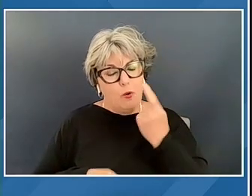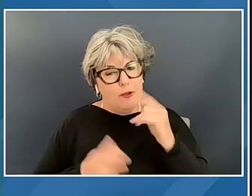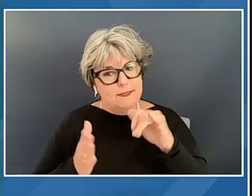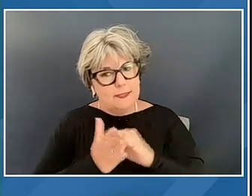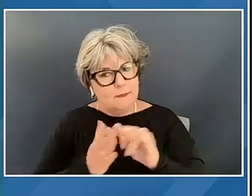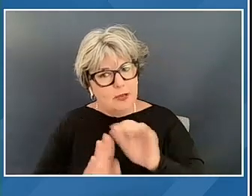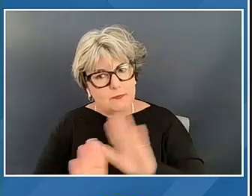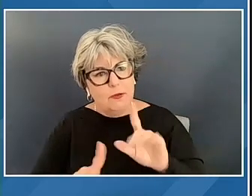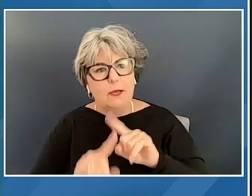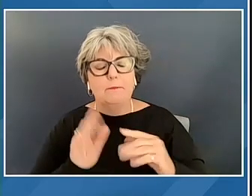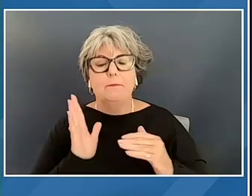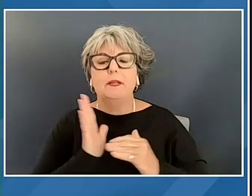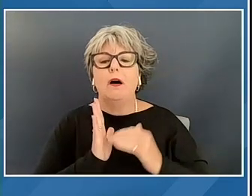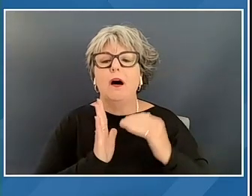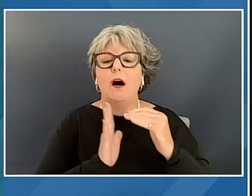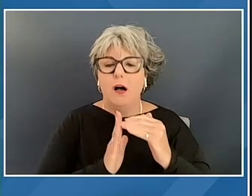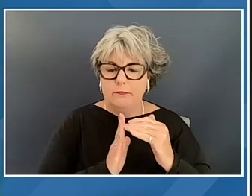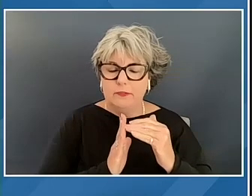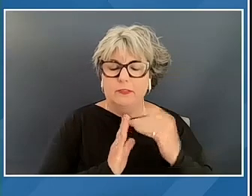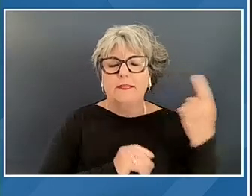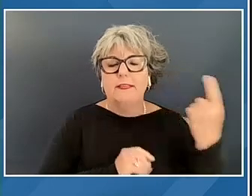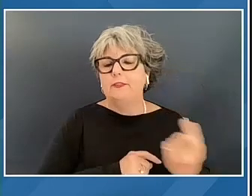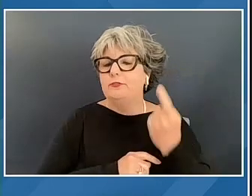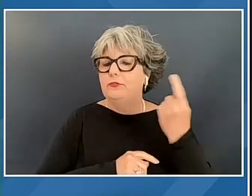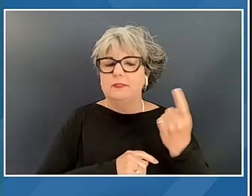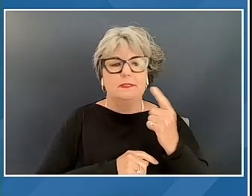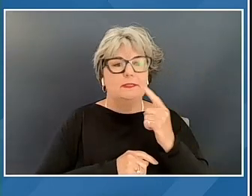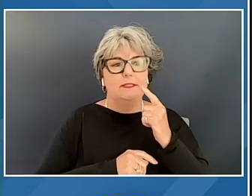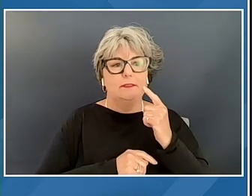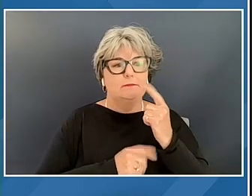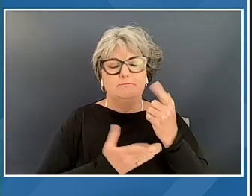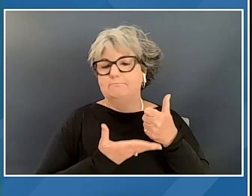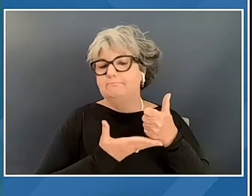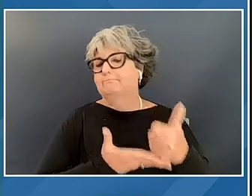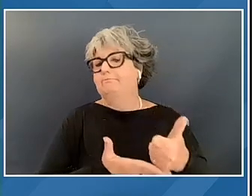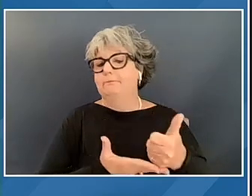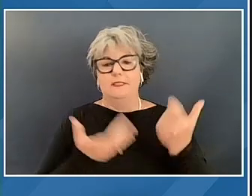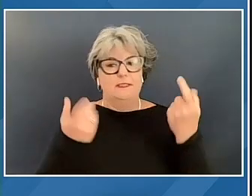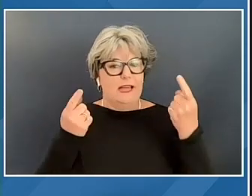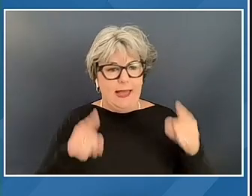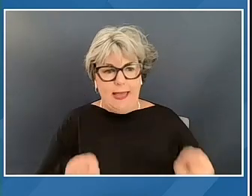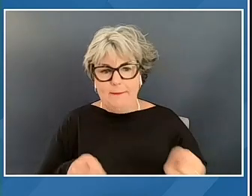often- it is just- it's not on. It is not happening. It's not going to happen.